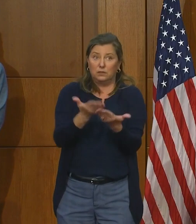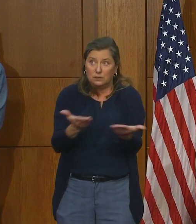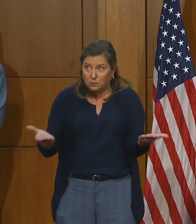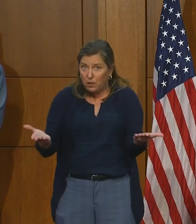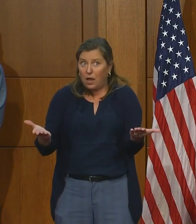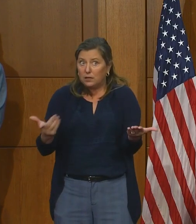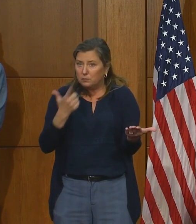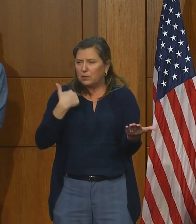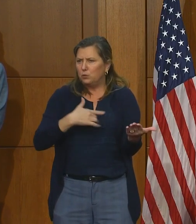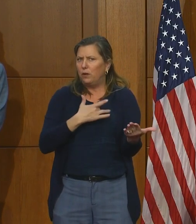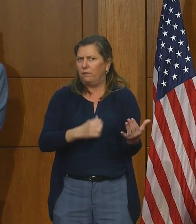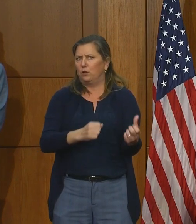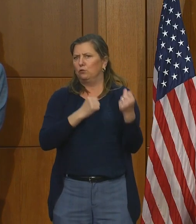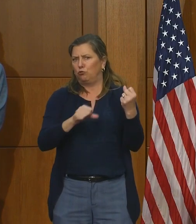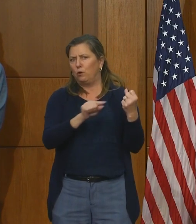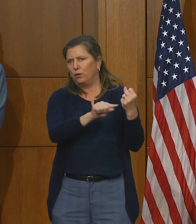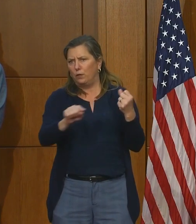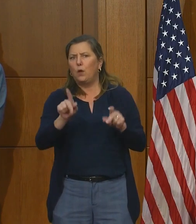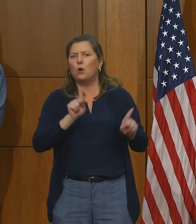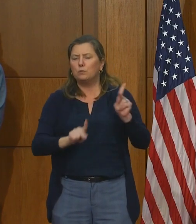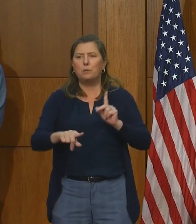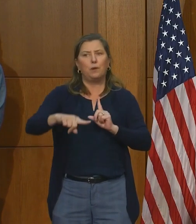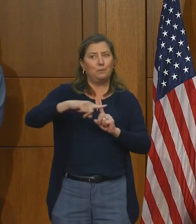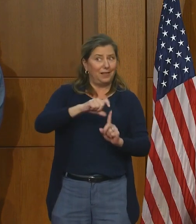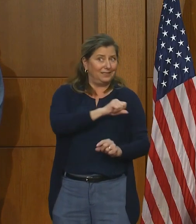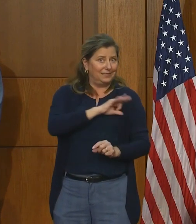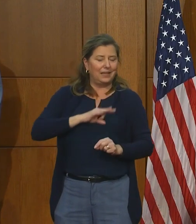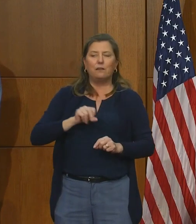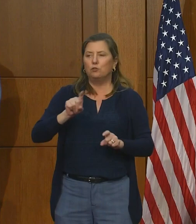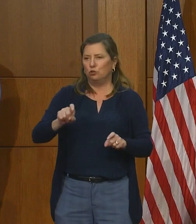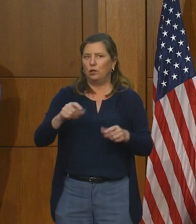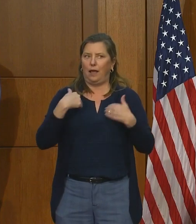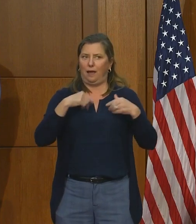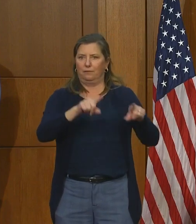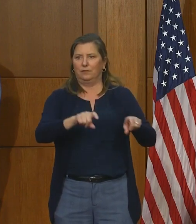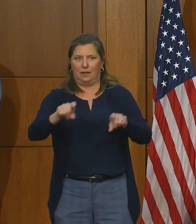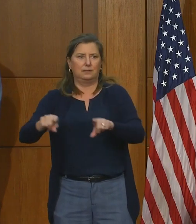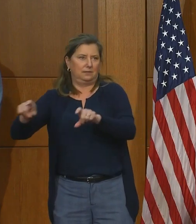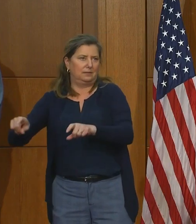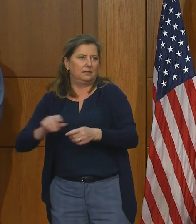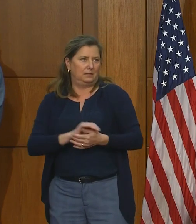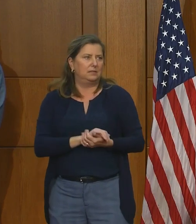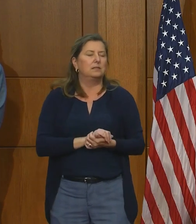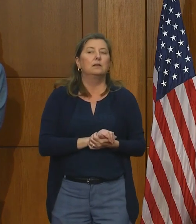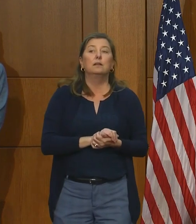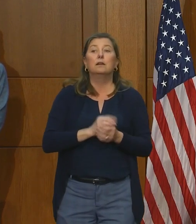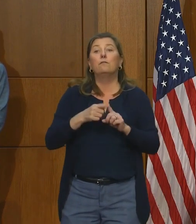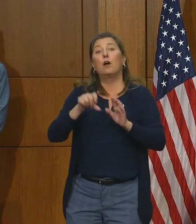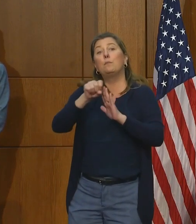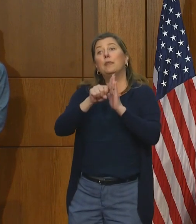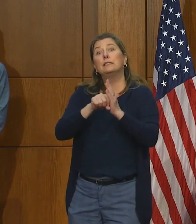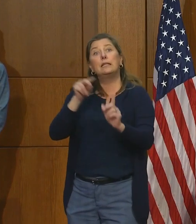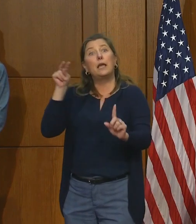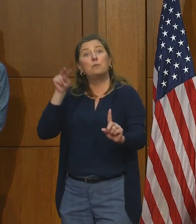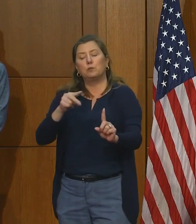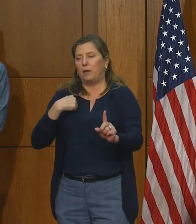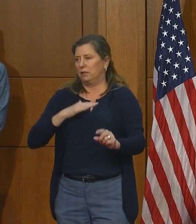VOLUNTEER OUR SERVICES AND OUR SUPPLIES- BECAUSE WE FEEL STRONGLY THAT THEY THESE